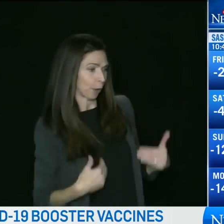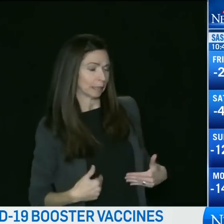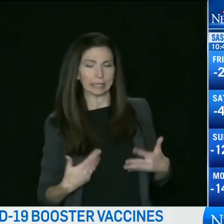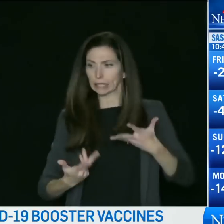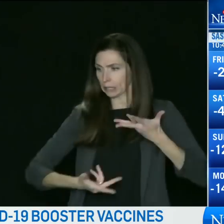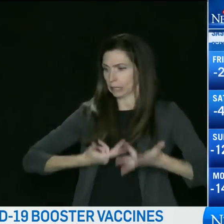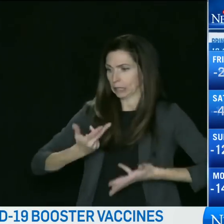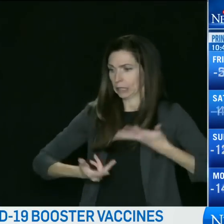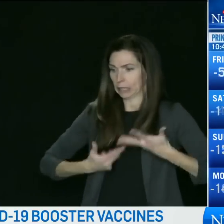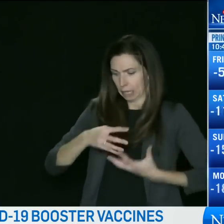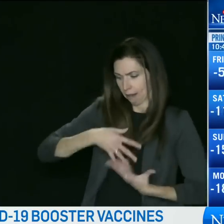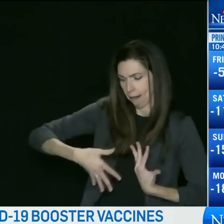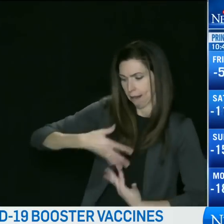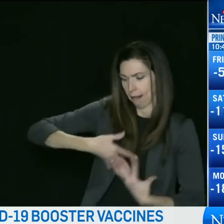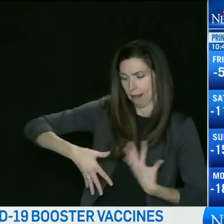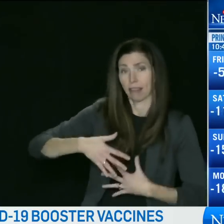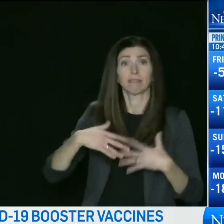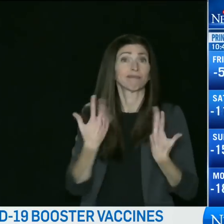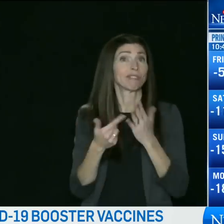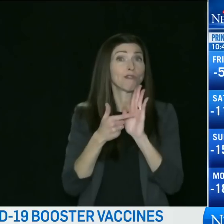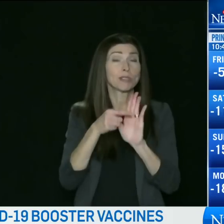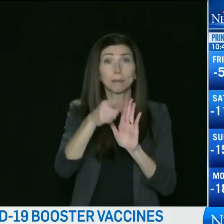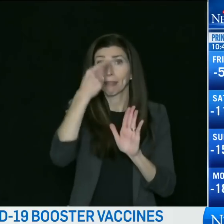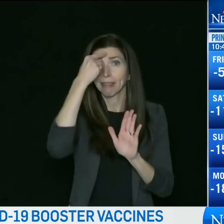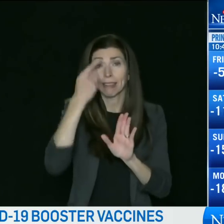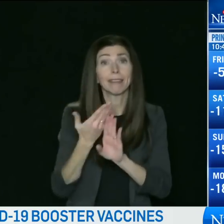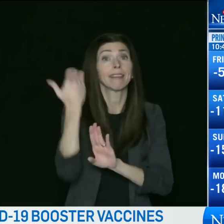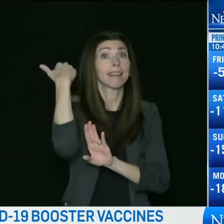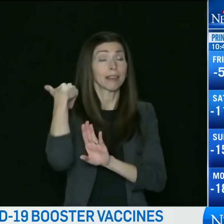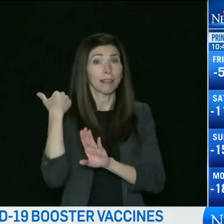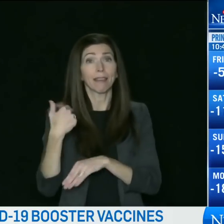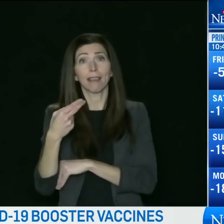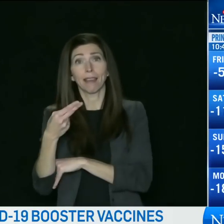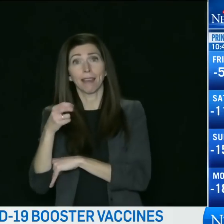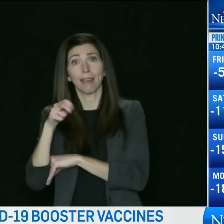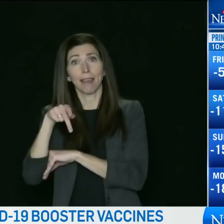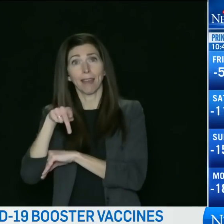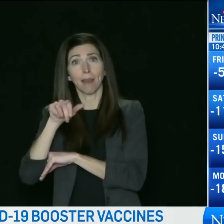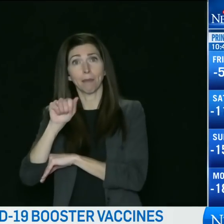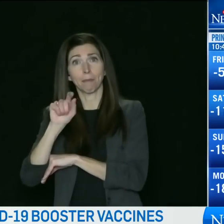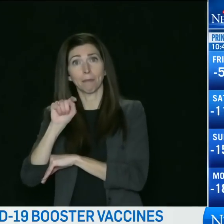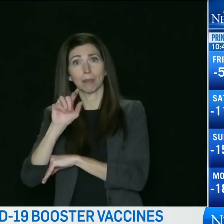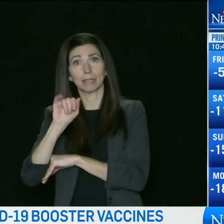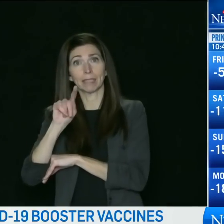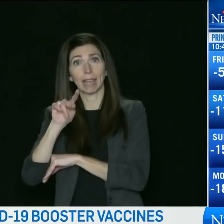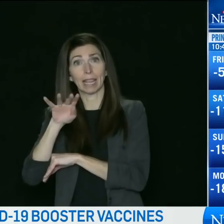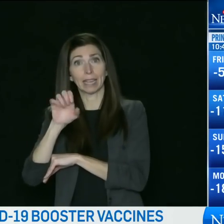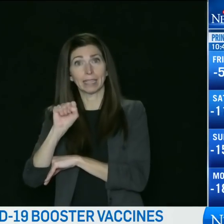AUGMENT IT OVER TIME AND IT ACTUALLY HISTORICALLY IN OTHER VACCINE PROGRAMS, I THINK IT'S